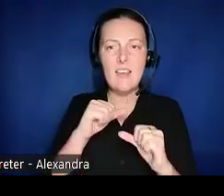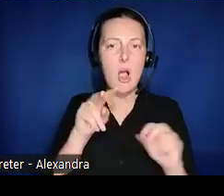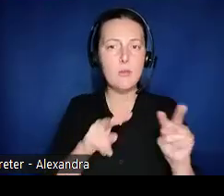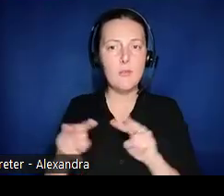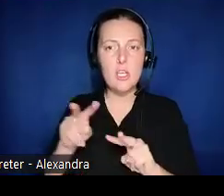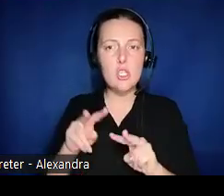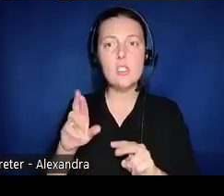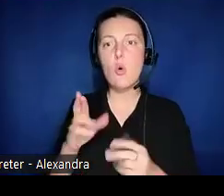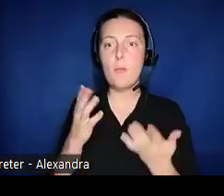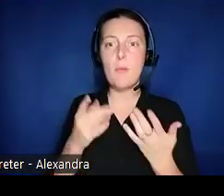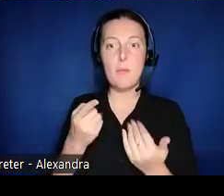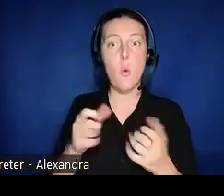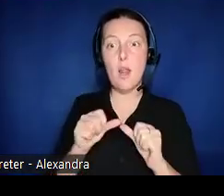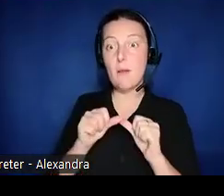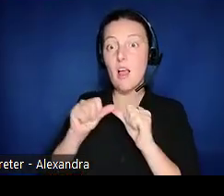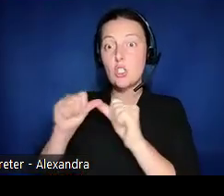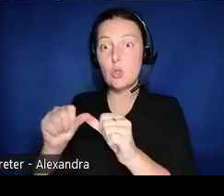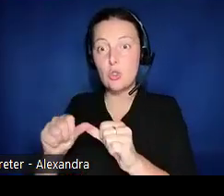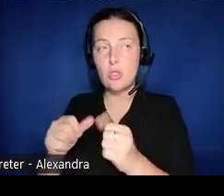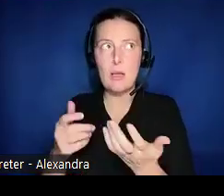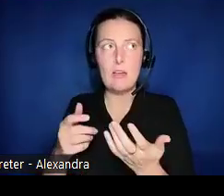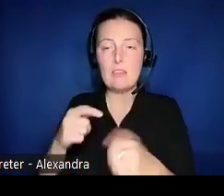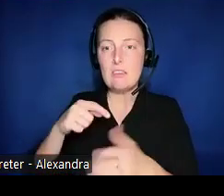money to do a follow-up time point like that's okay. You're not a bad person. Uh we'll still